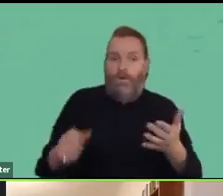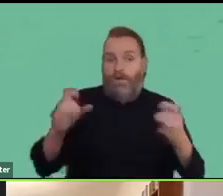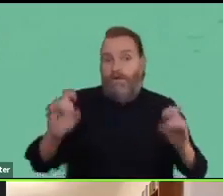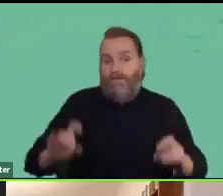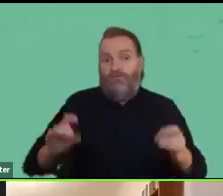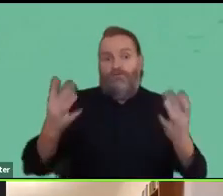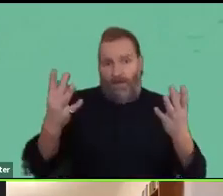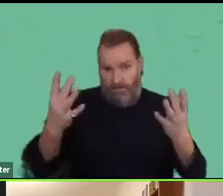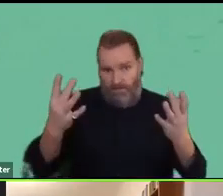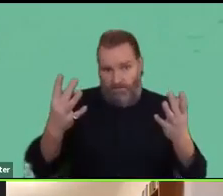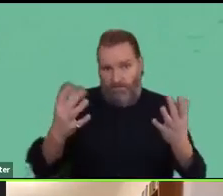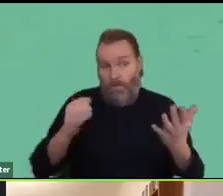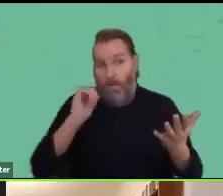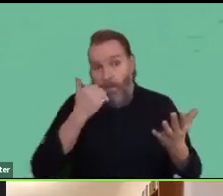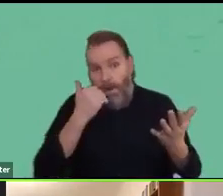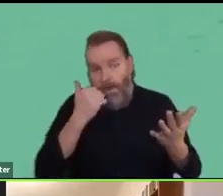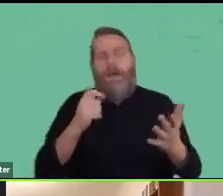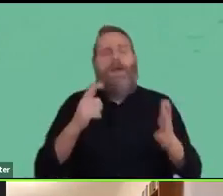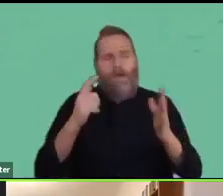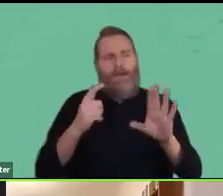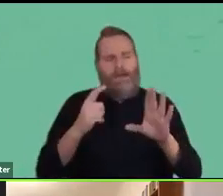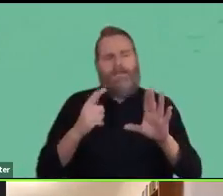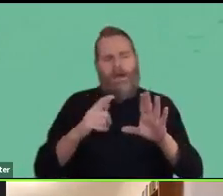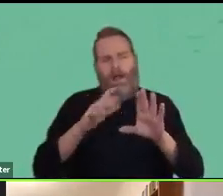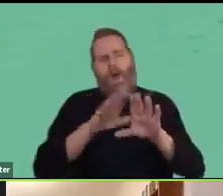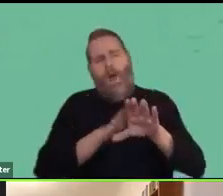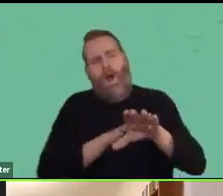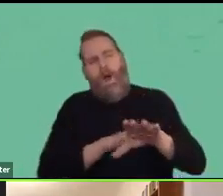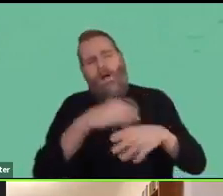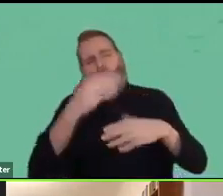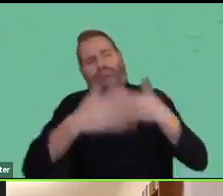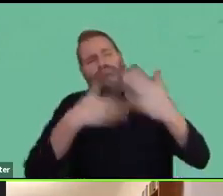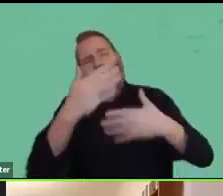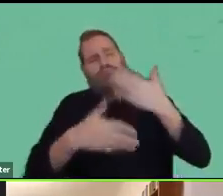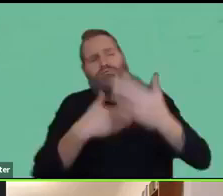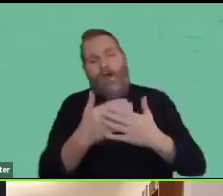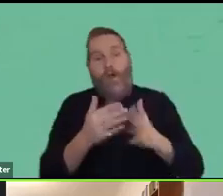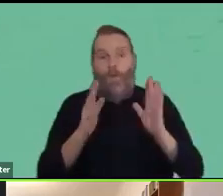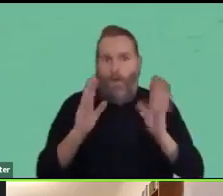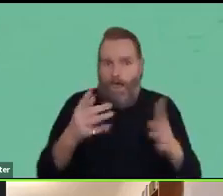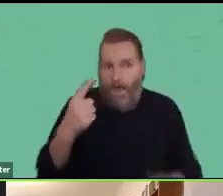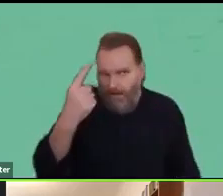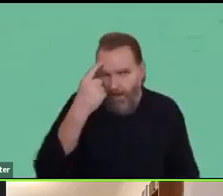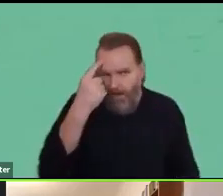this is a long way down the track, but we have to start preparing for that and therefore we're also